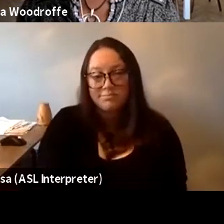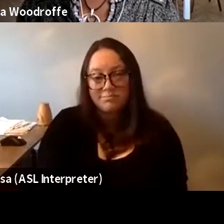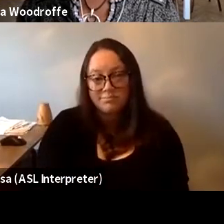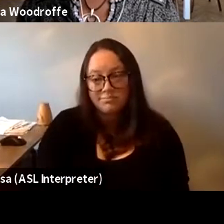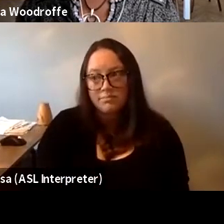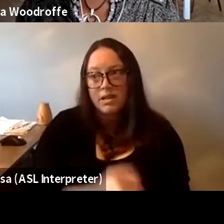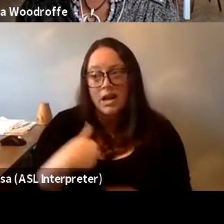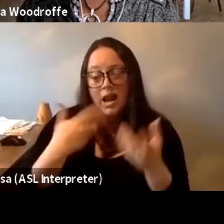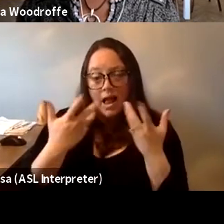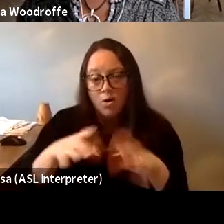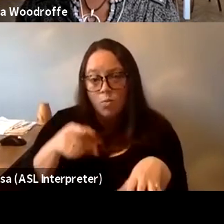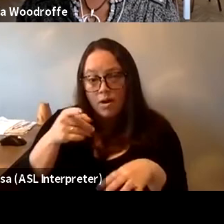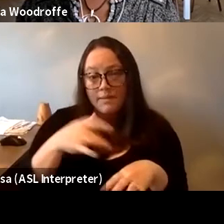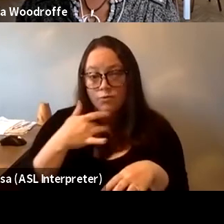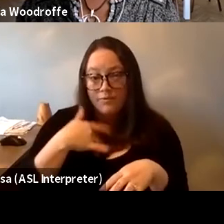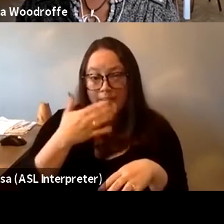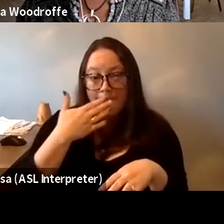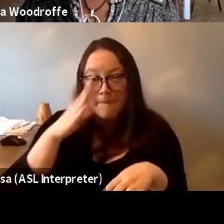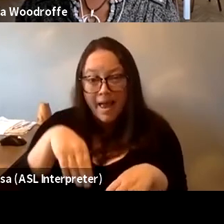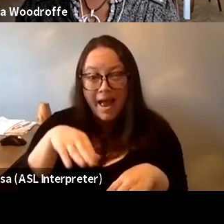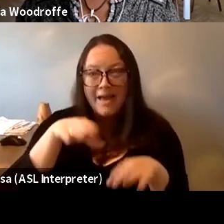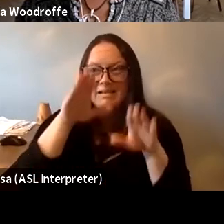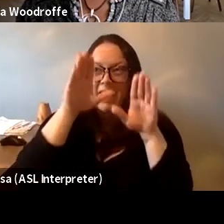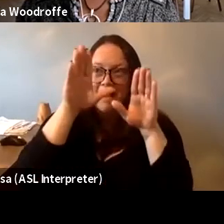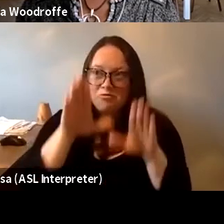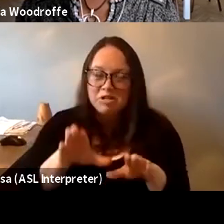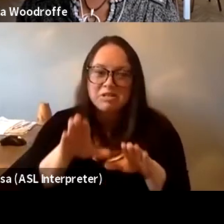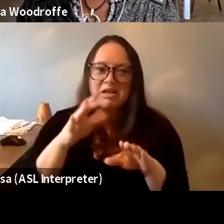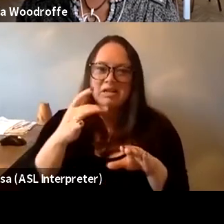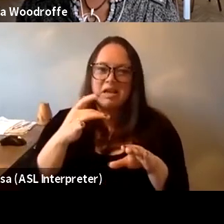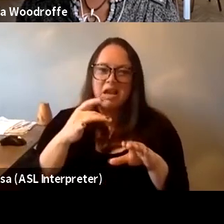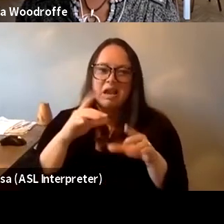bad every Sunday being talked about or something. So I chose